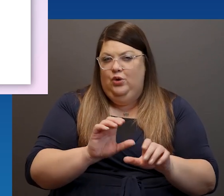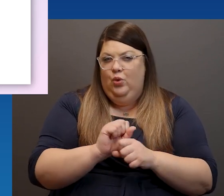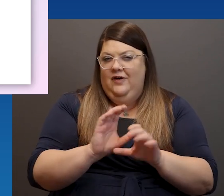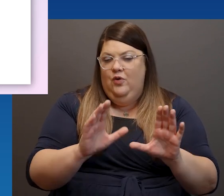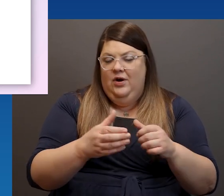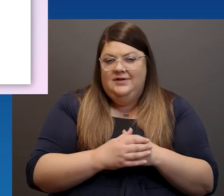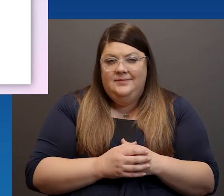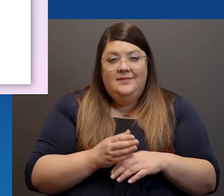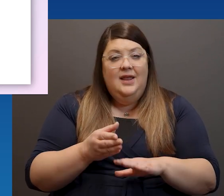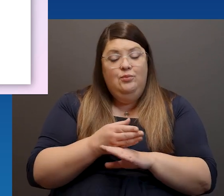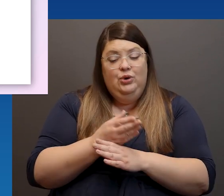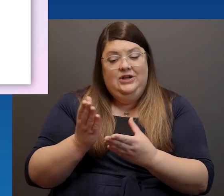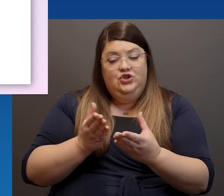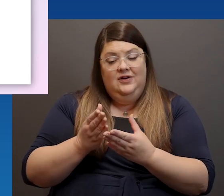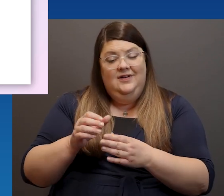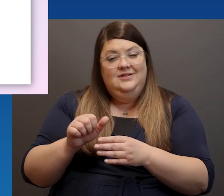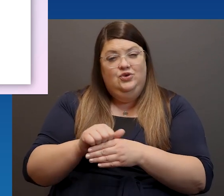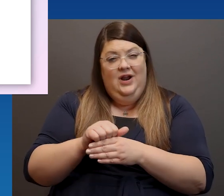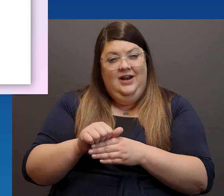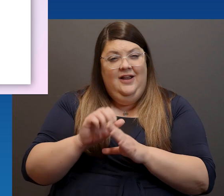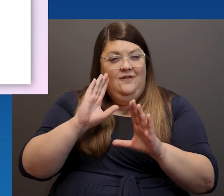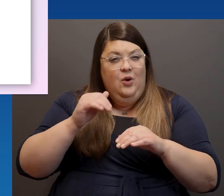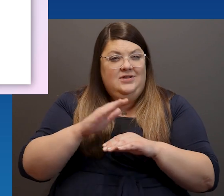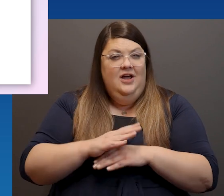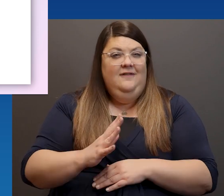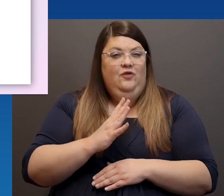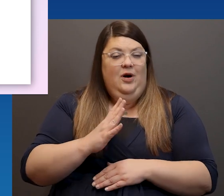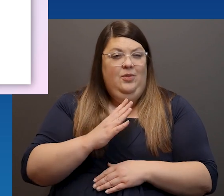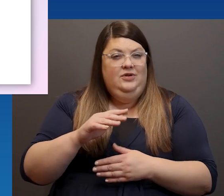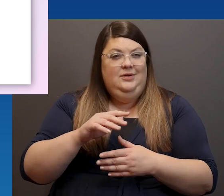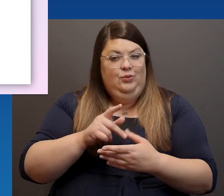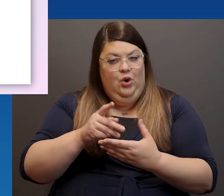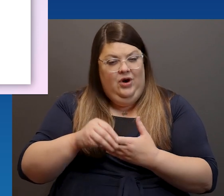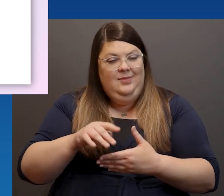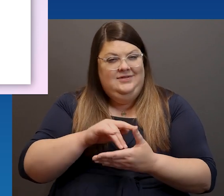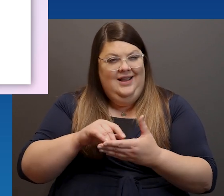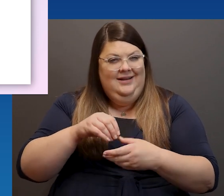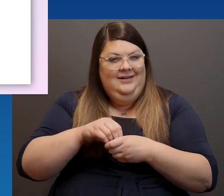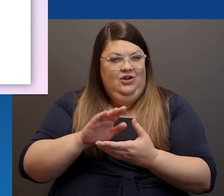Pre-service training focuses on formal programs and study at colleges and universities